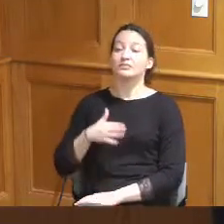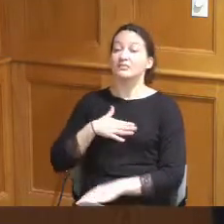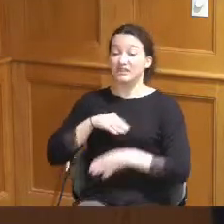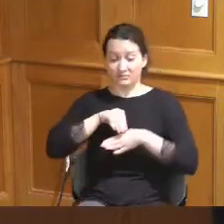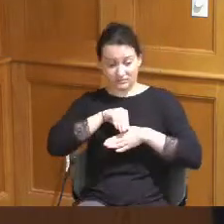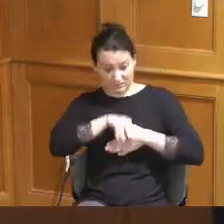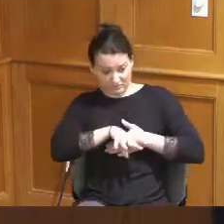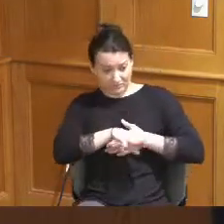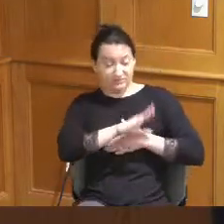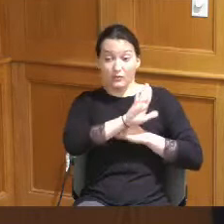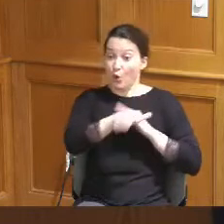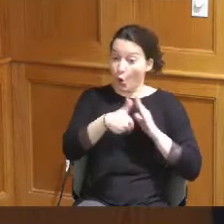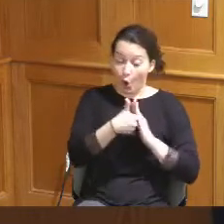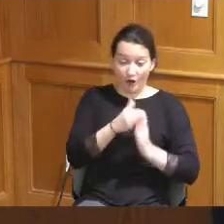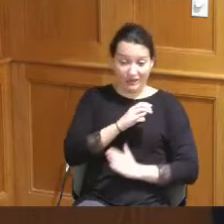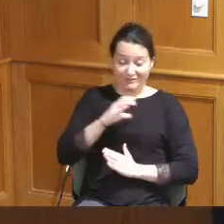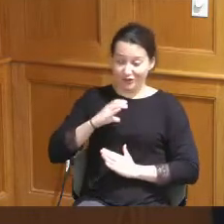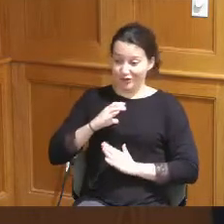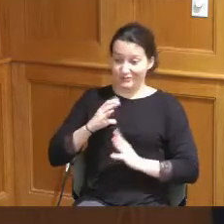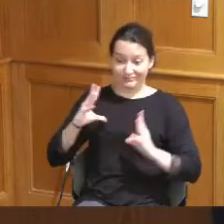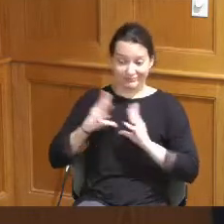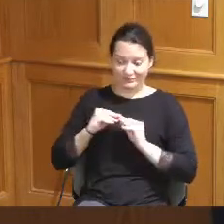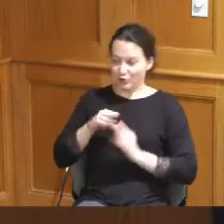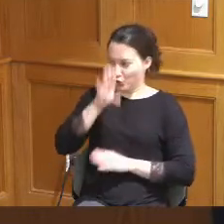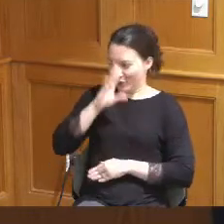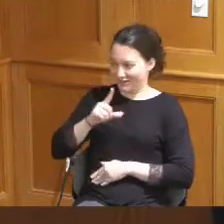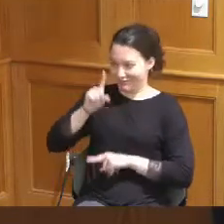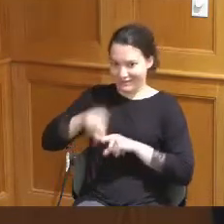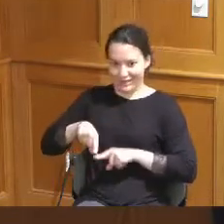with all the Commissioners because we can't talk to each other that's why I'm talking about it now